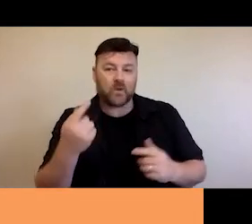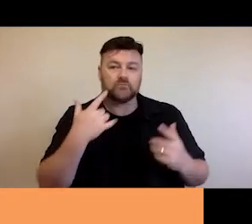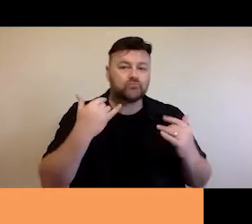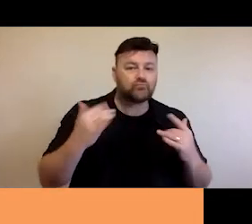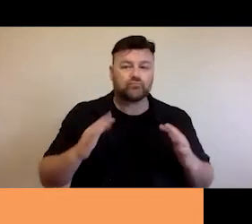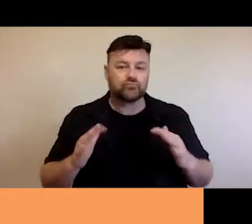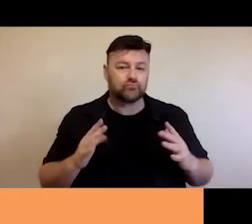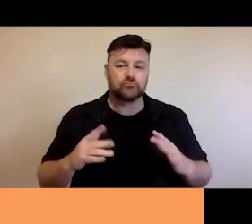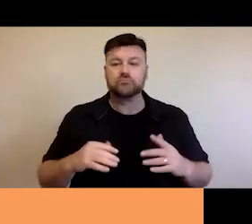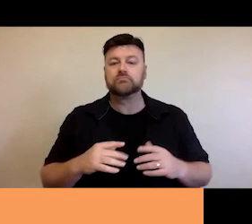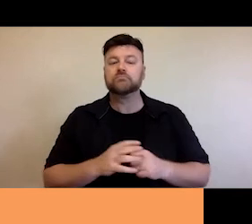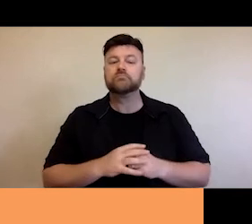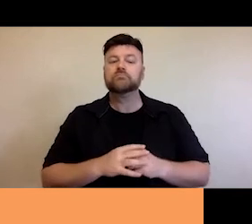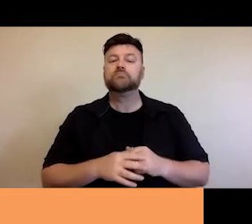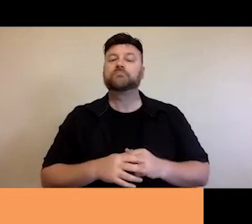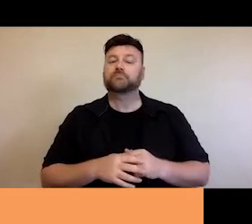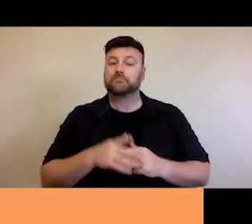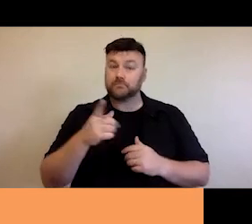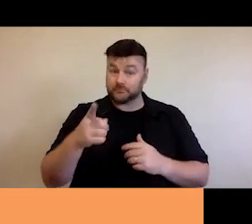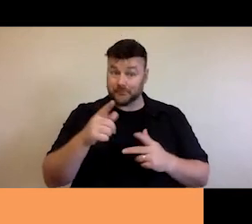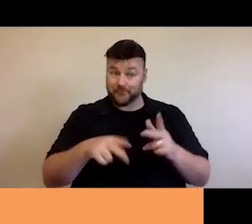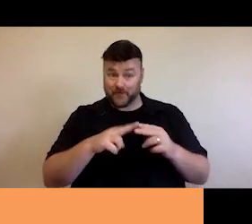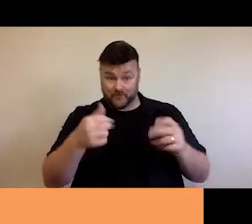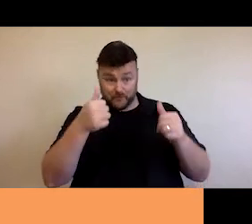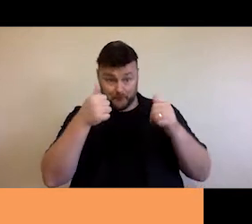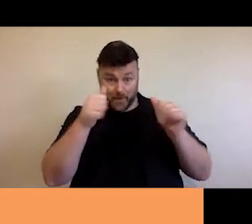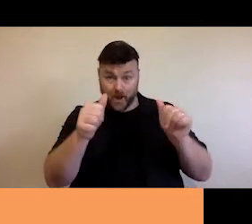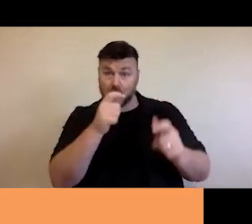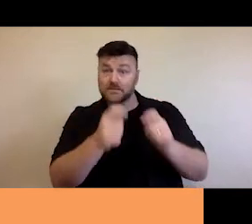the point of breaking. Any that survive the stress-testing, put them